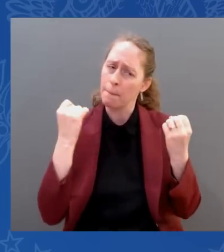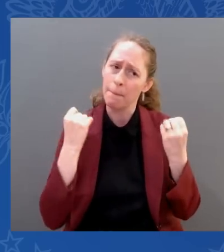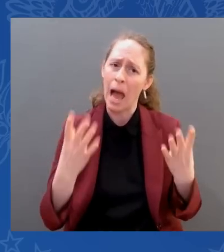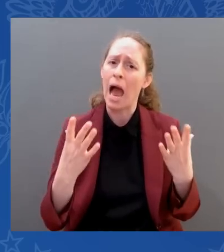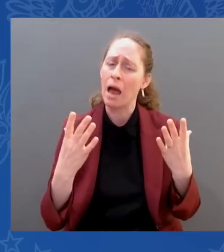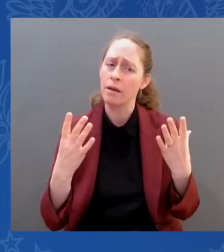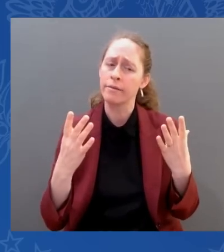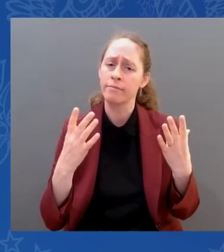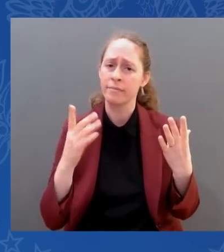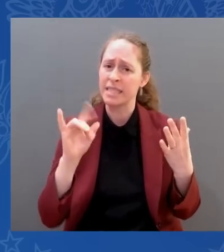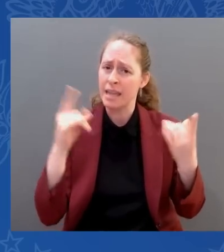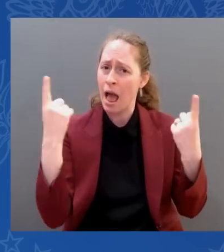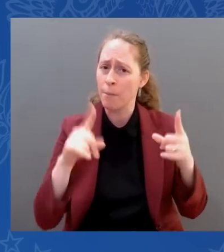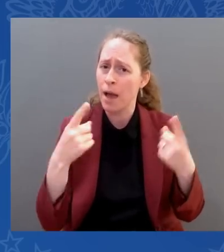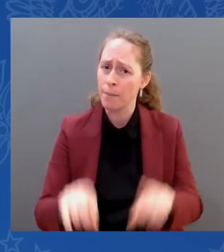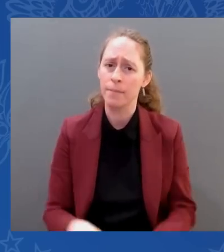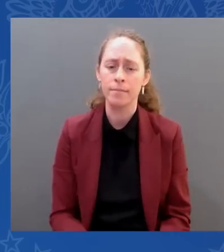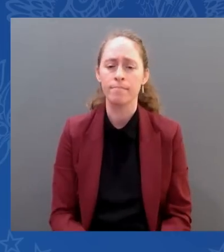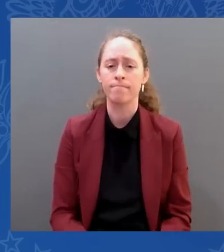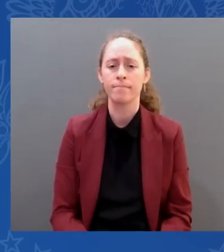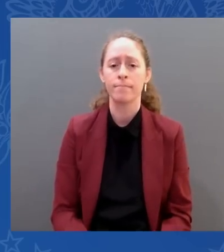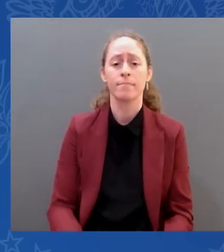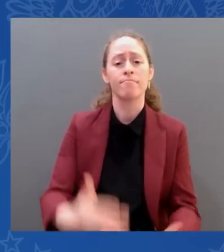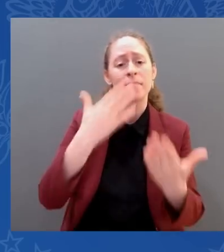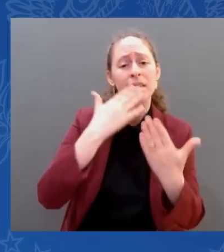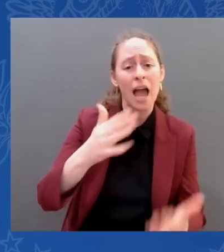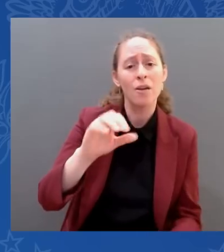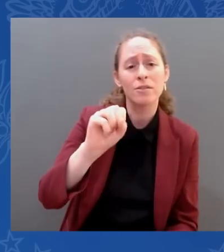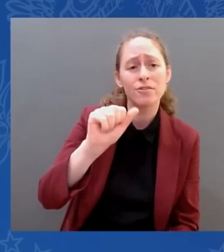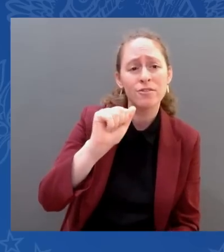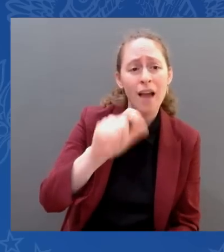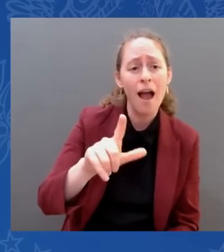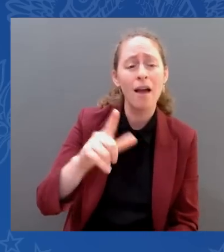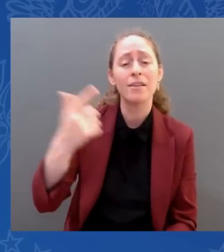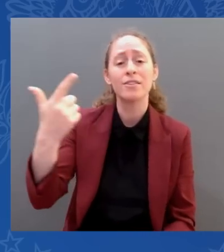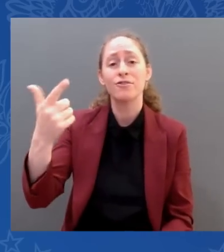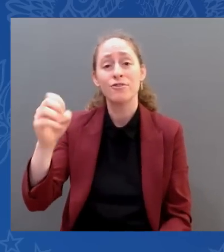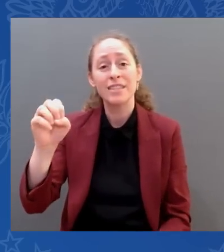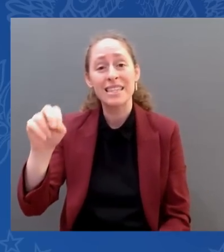Mario, thank you, for the Port of Long Beach. And thank Mayor Garcetti of Los Angeles